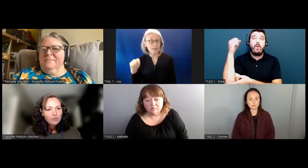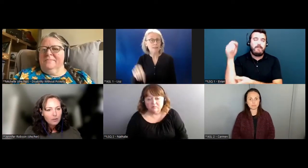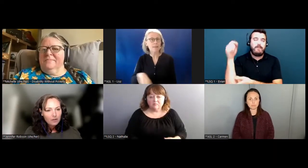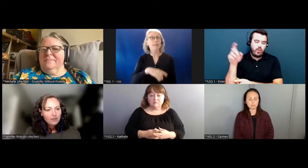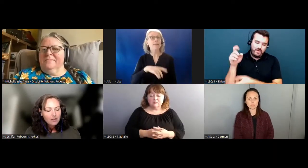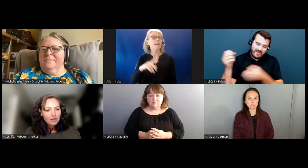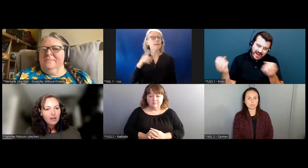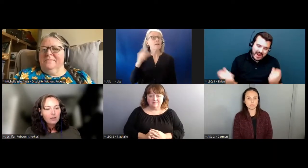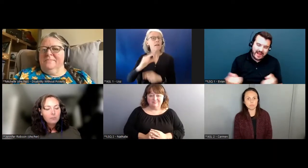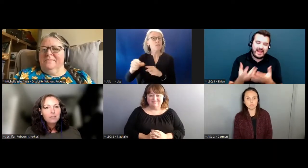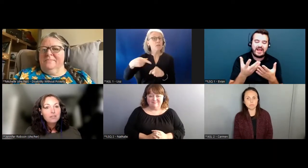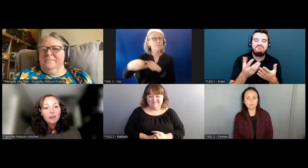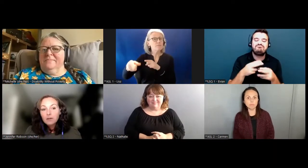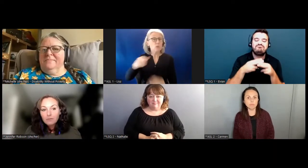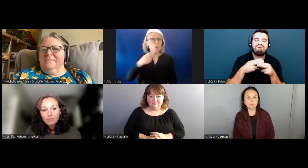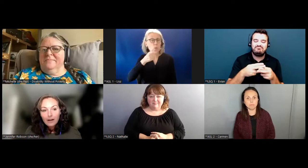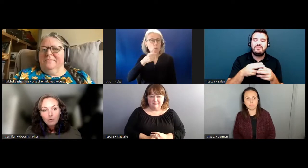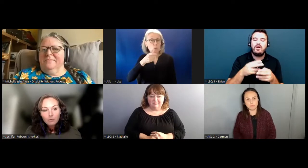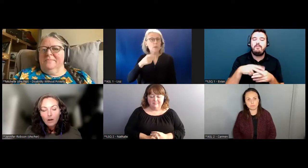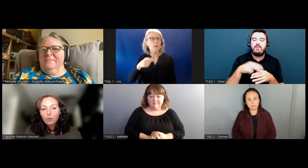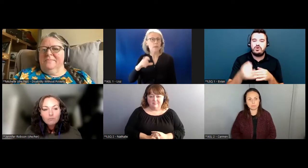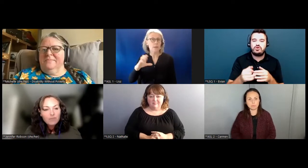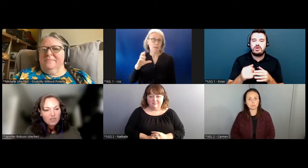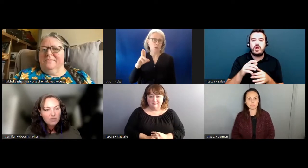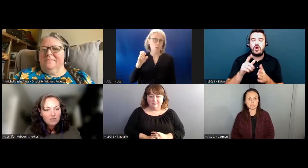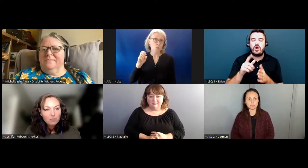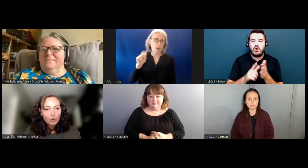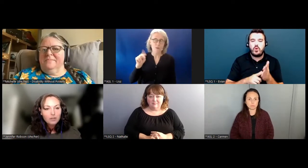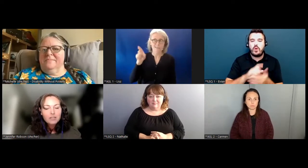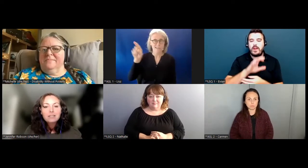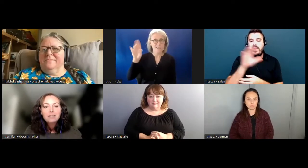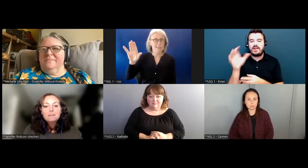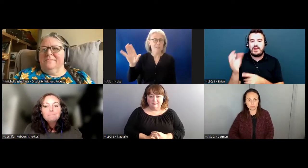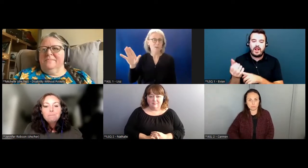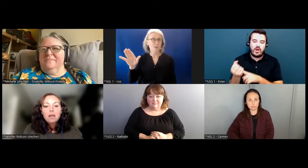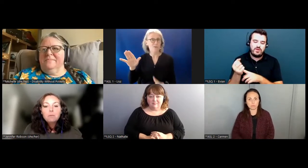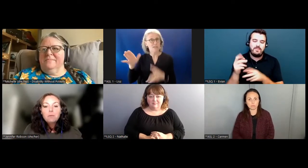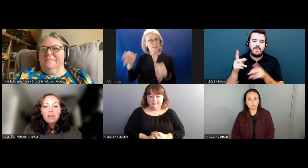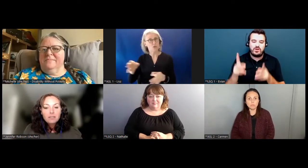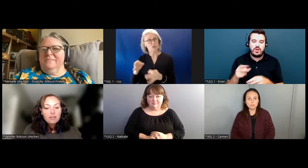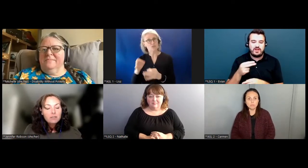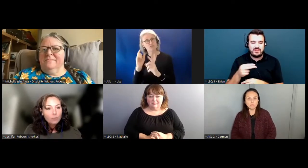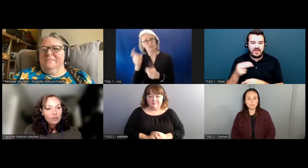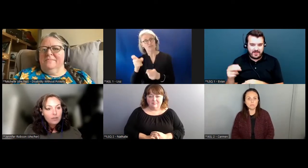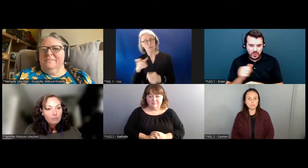RESPONSIBLE, THE ASSIGNMENT OF CROWN POWER. THAT'S REALLY IMPORTANT. IT SAYS WHAT THE